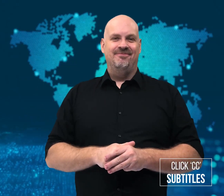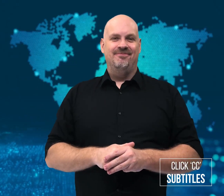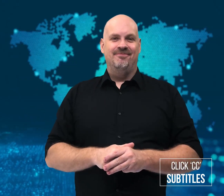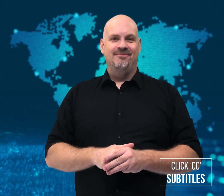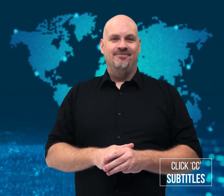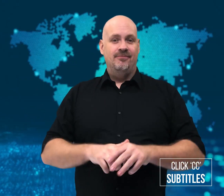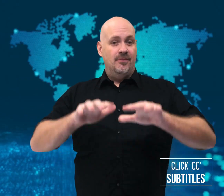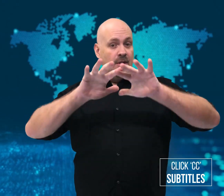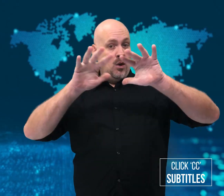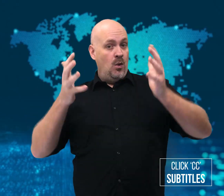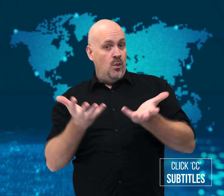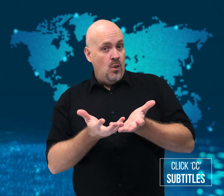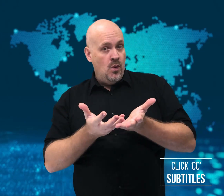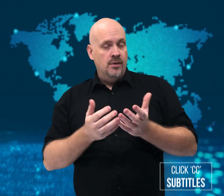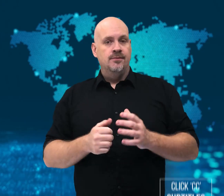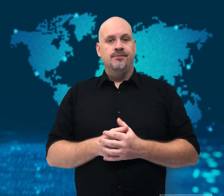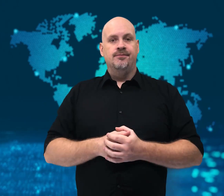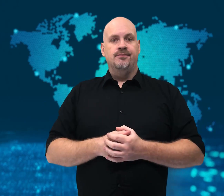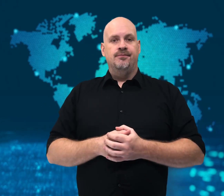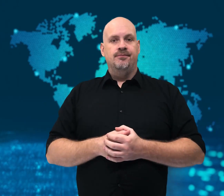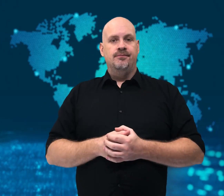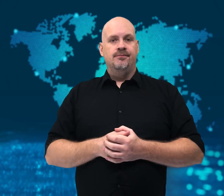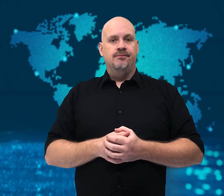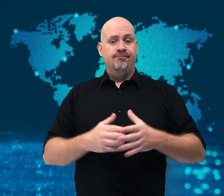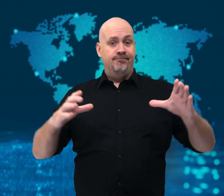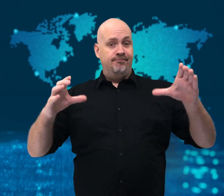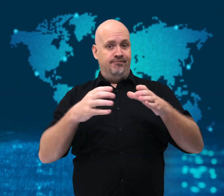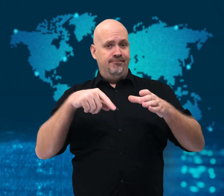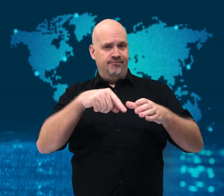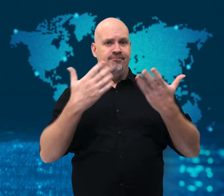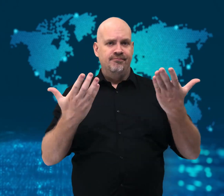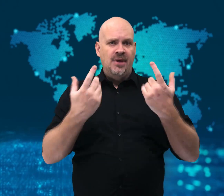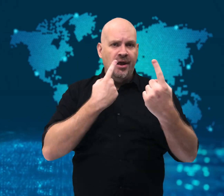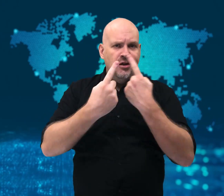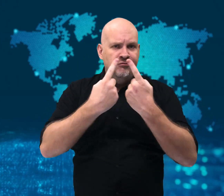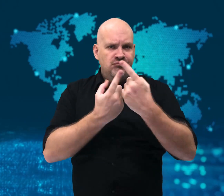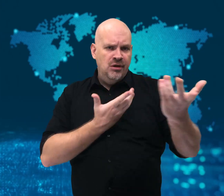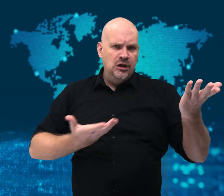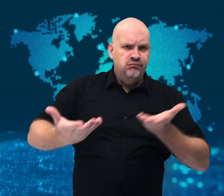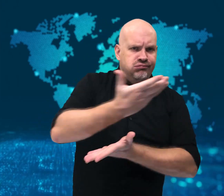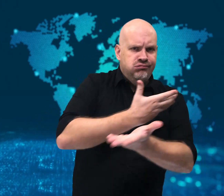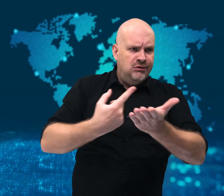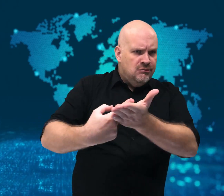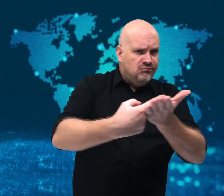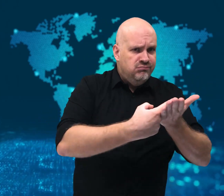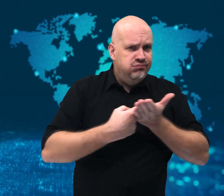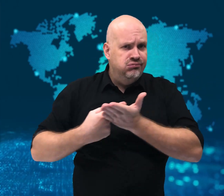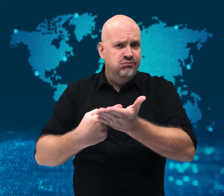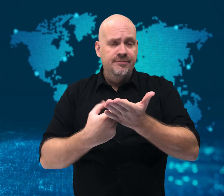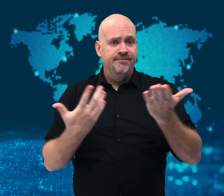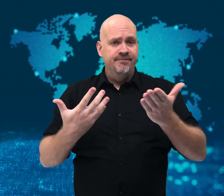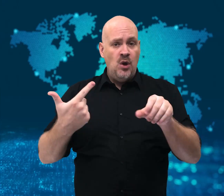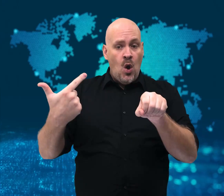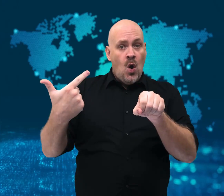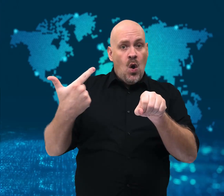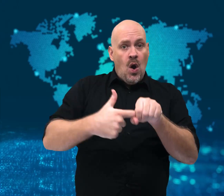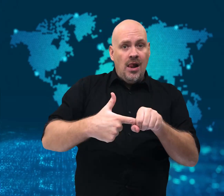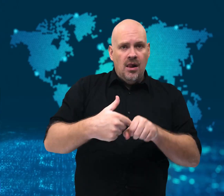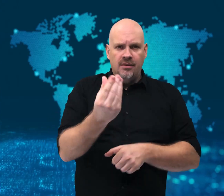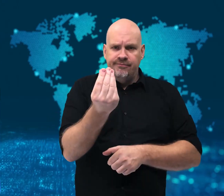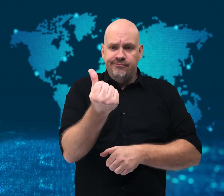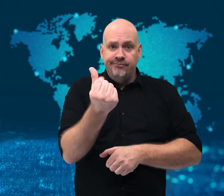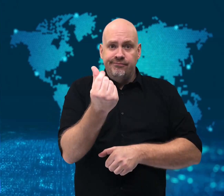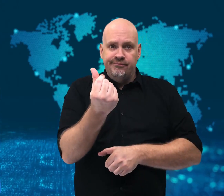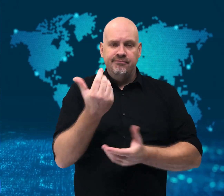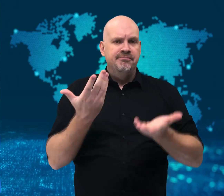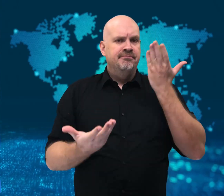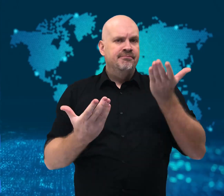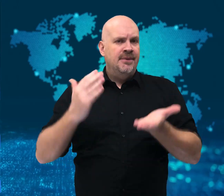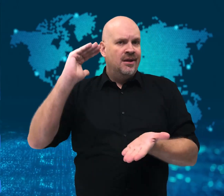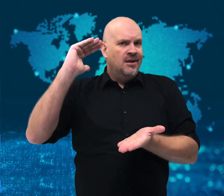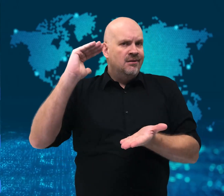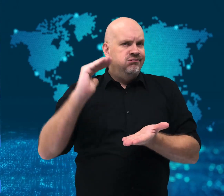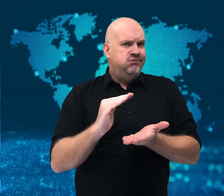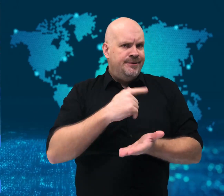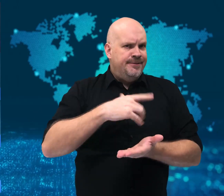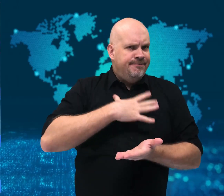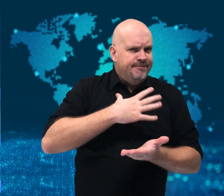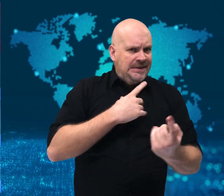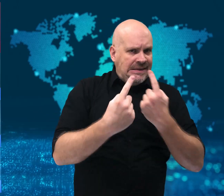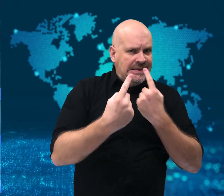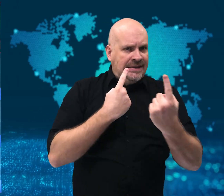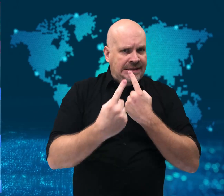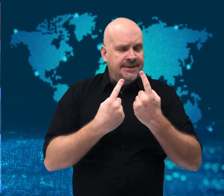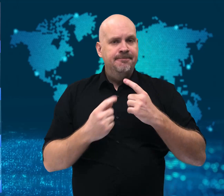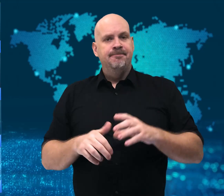Discussions to lower oil price.